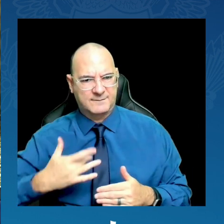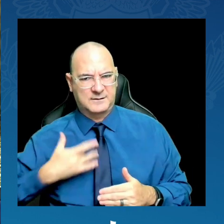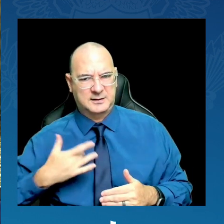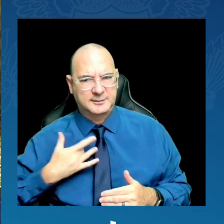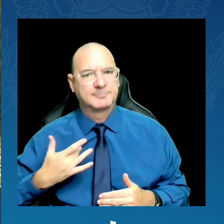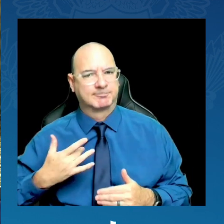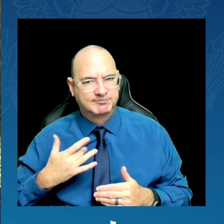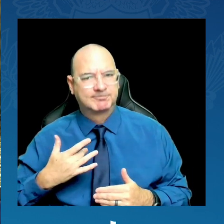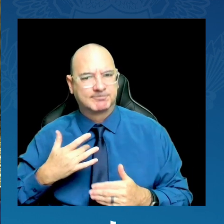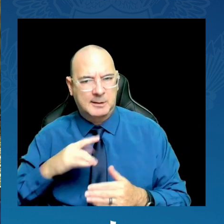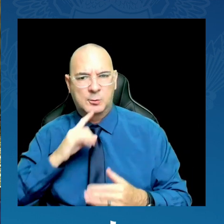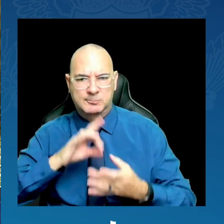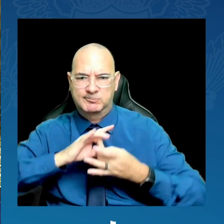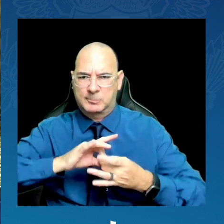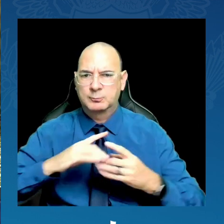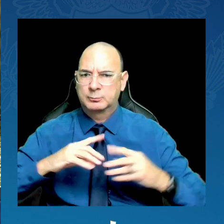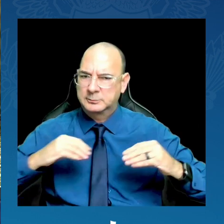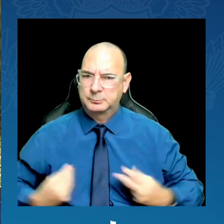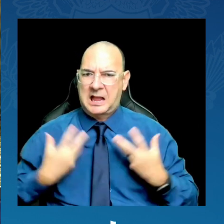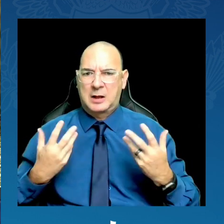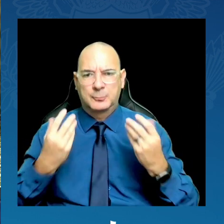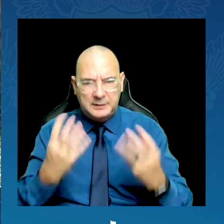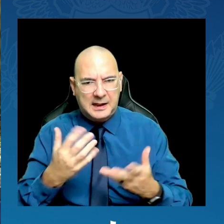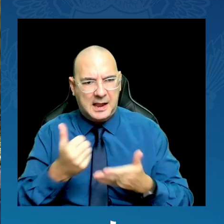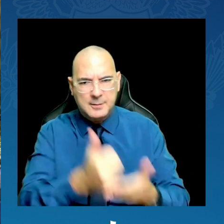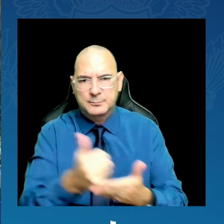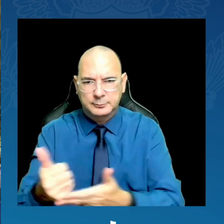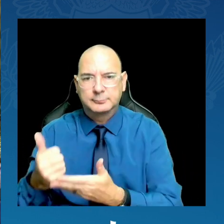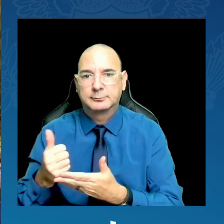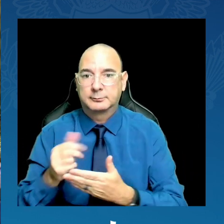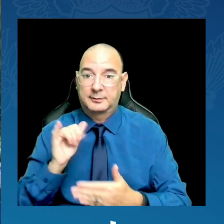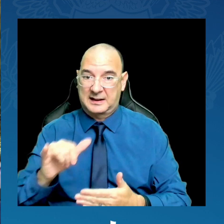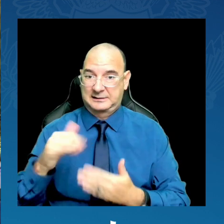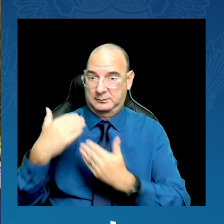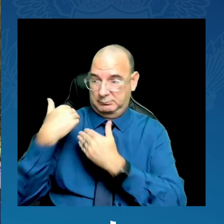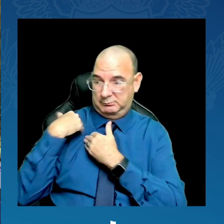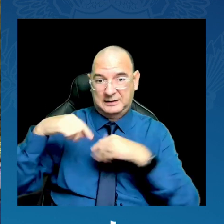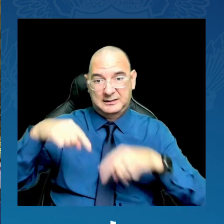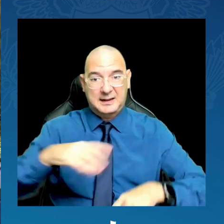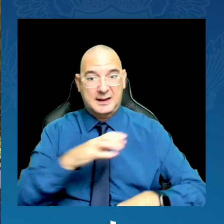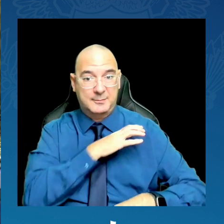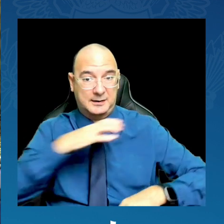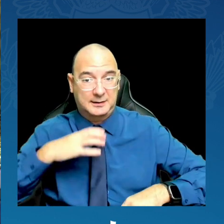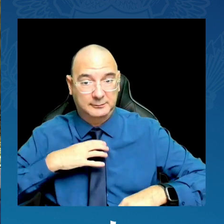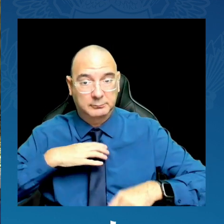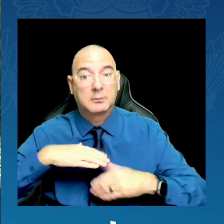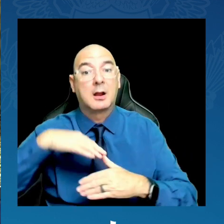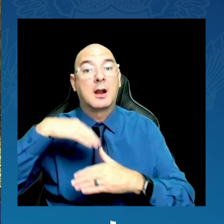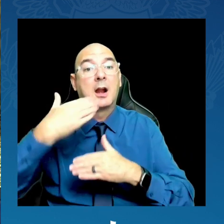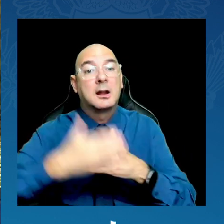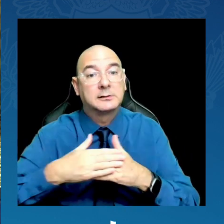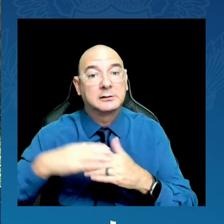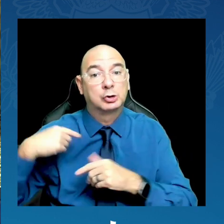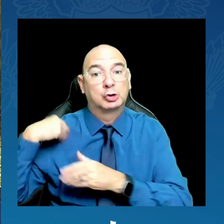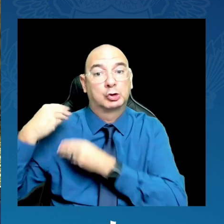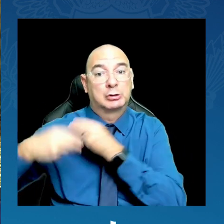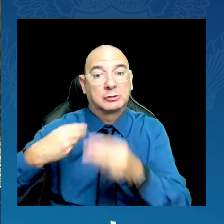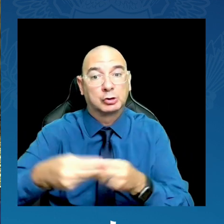Which is your first charge of this commission, the next generation of innovators. And that's how they enter into space exploration.